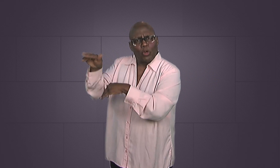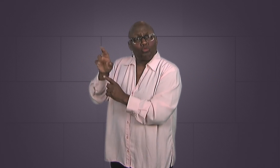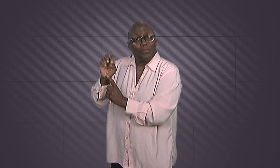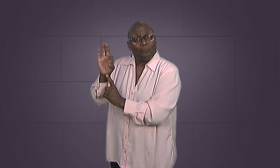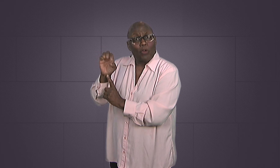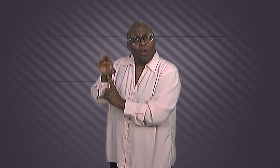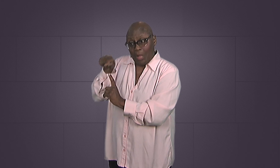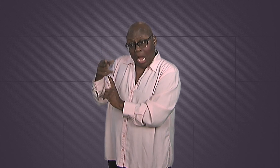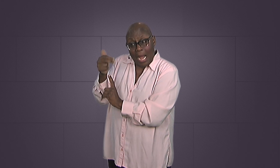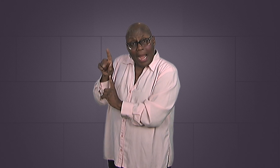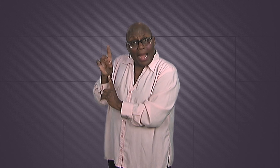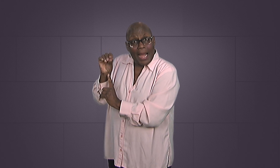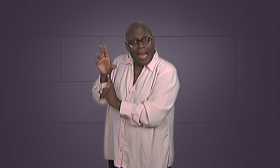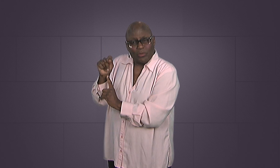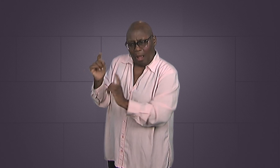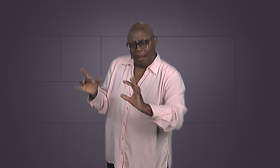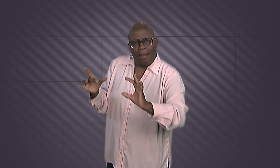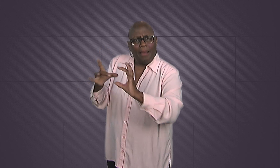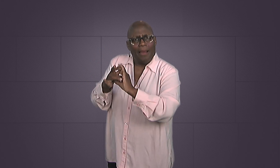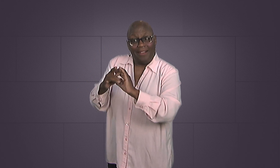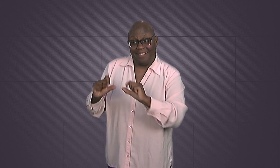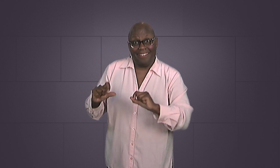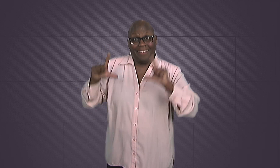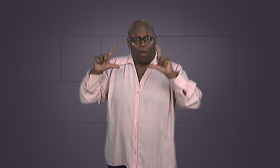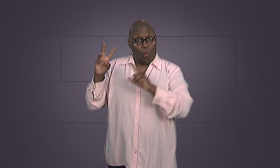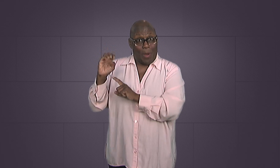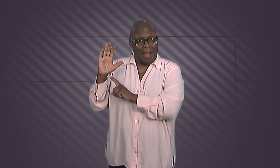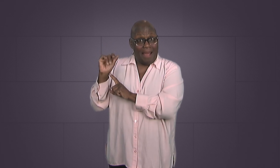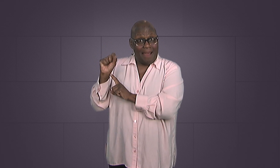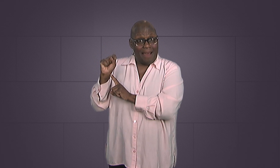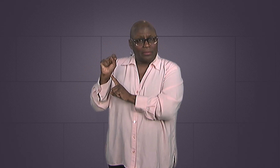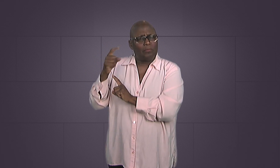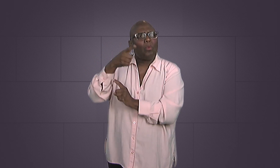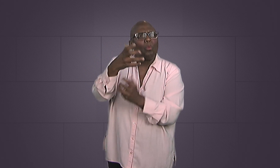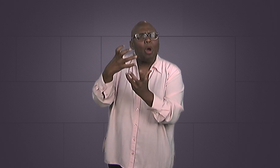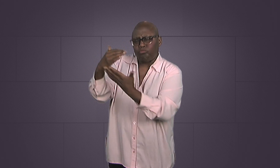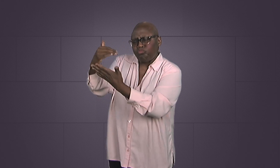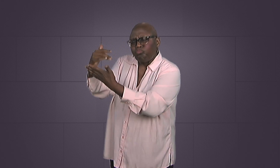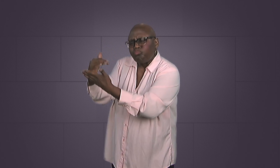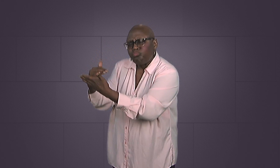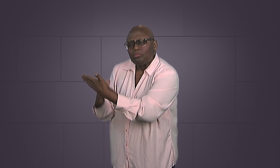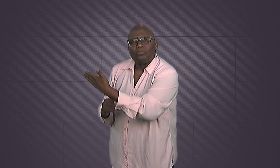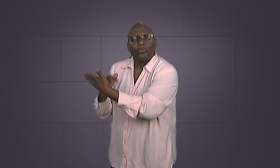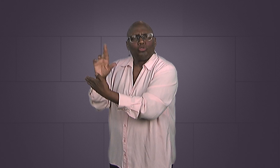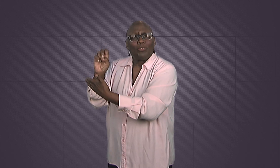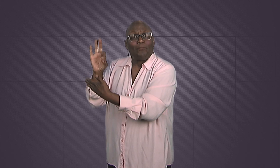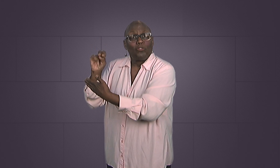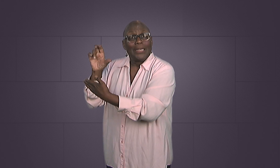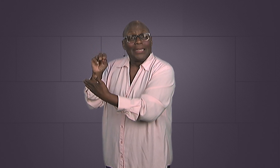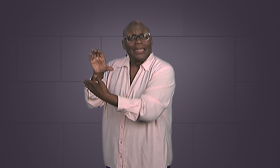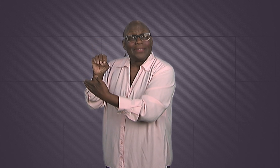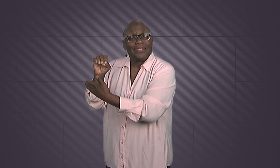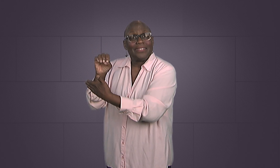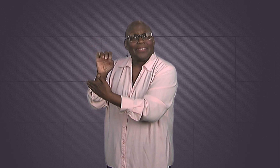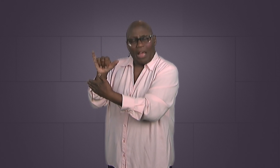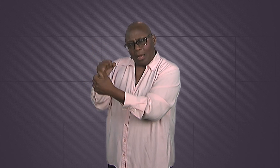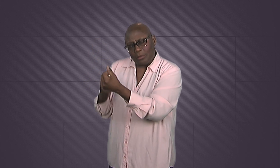Please refer to the handout accompanying this webcast for the reference list of the supporting evidence